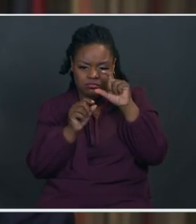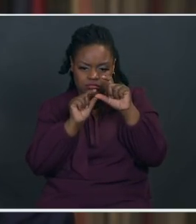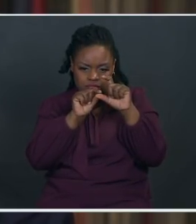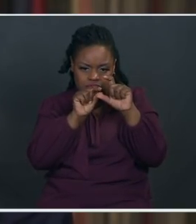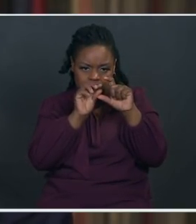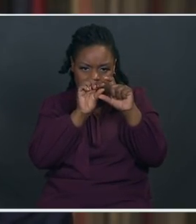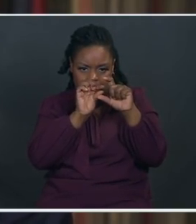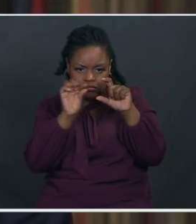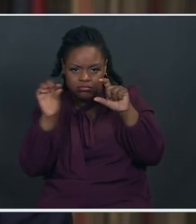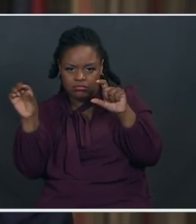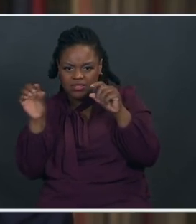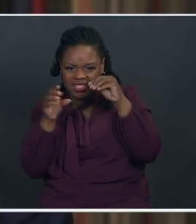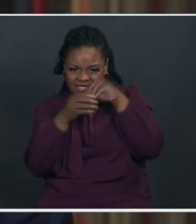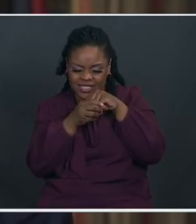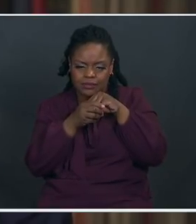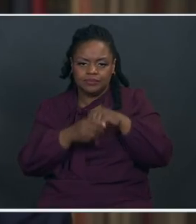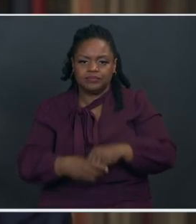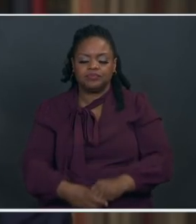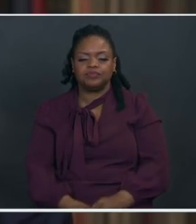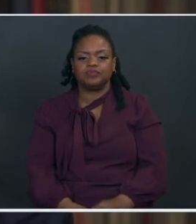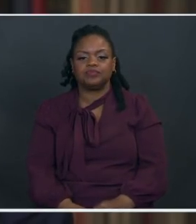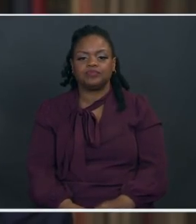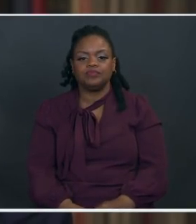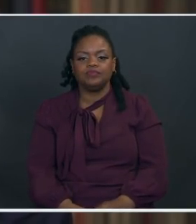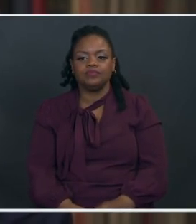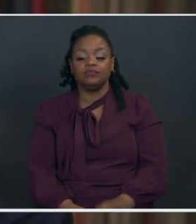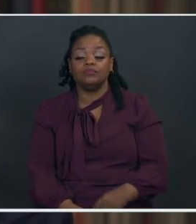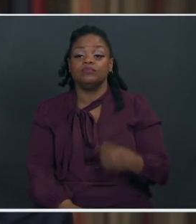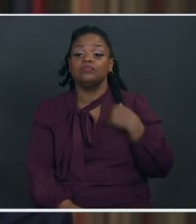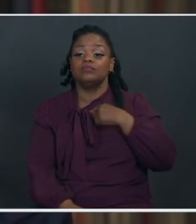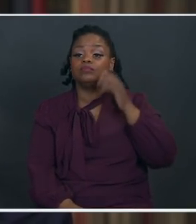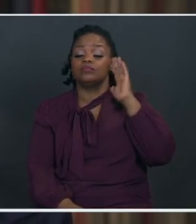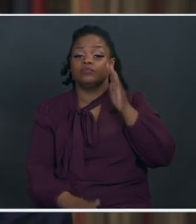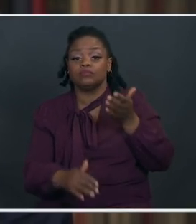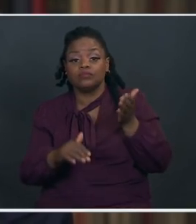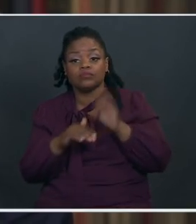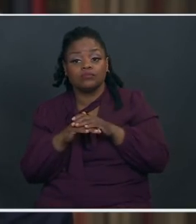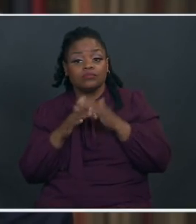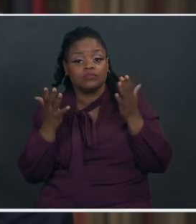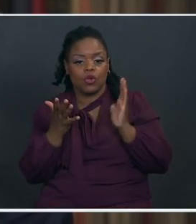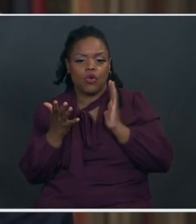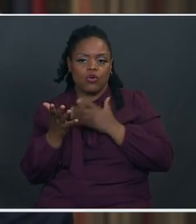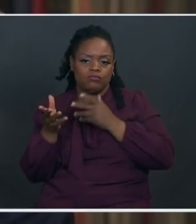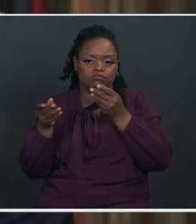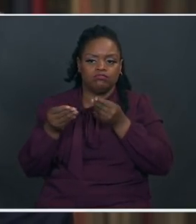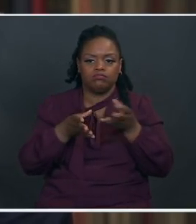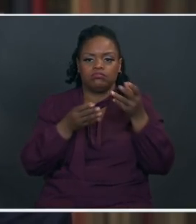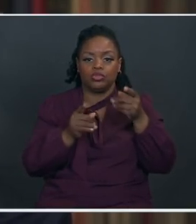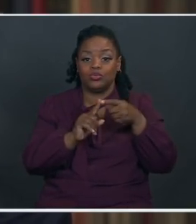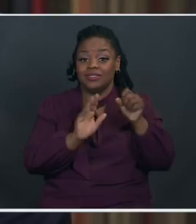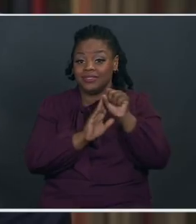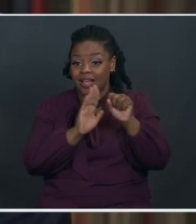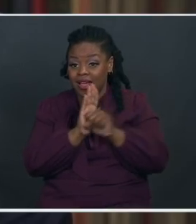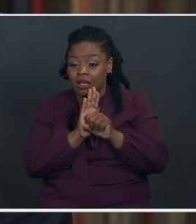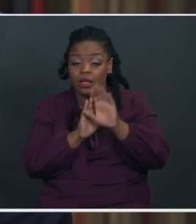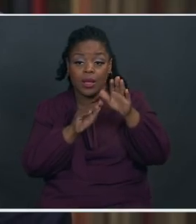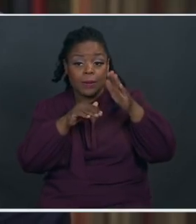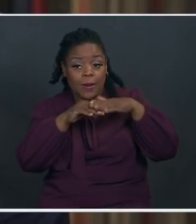flowing to states every week for the next three weeks to a minimum of 10 million doses per week.